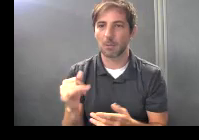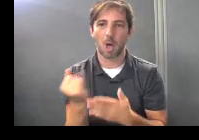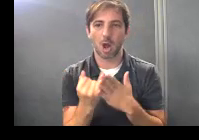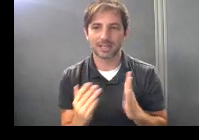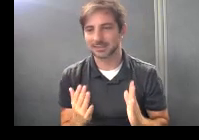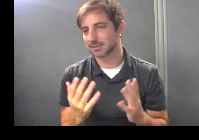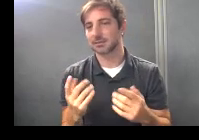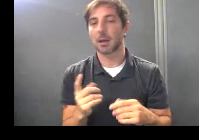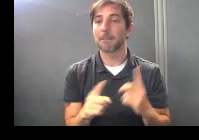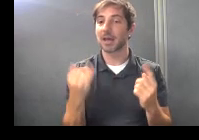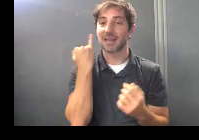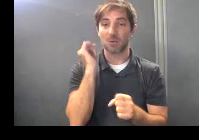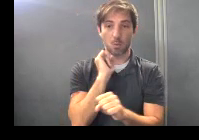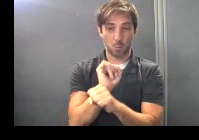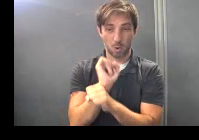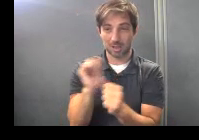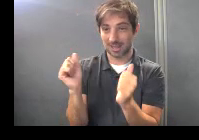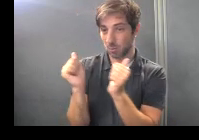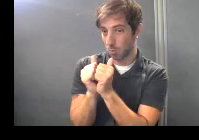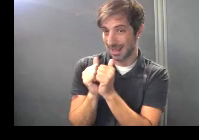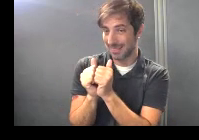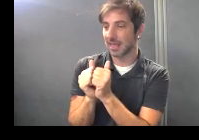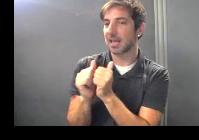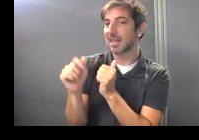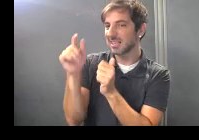WHEN YOU ARE WORKING WITH INDIVIDUALS, IT'S BEST TO GO WITH WHAT THEY PREFER AND TERM